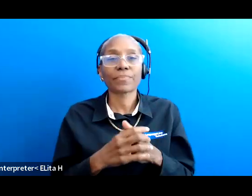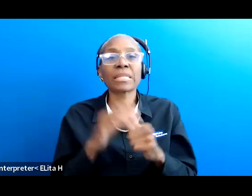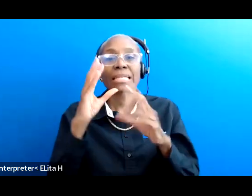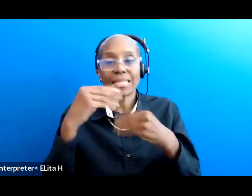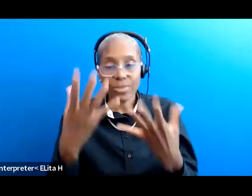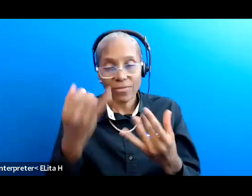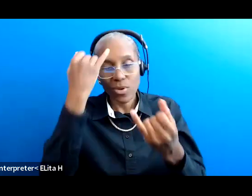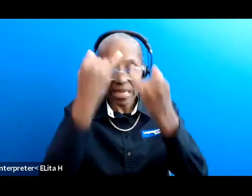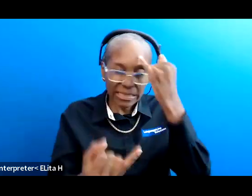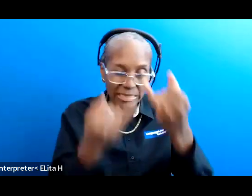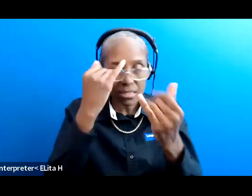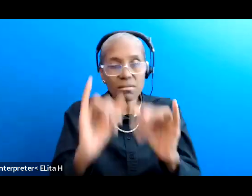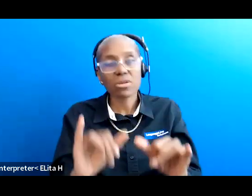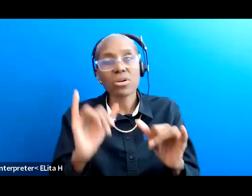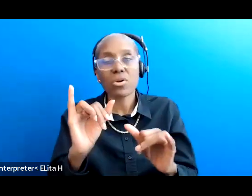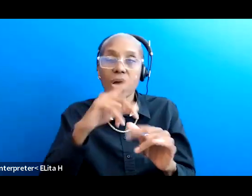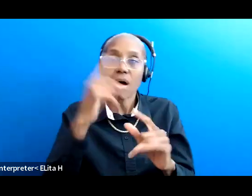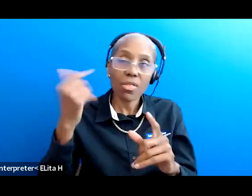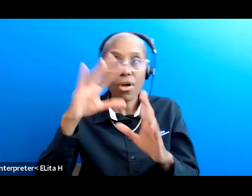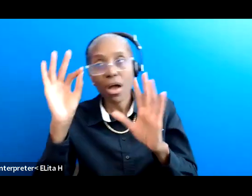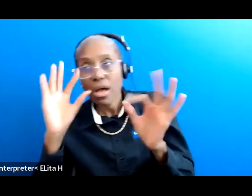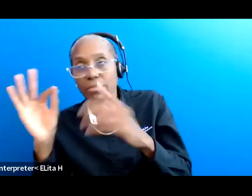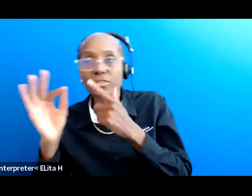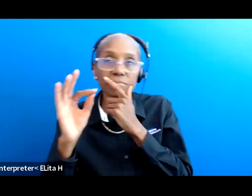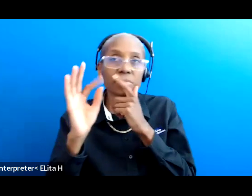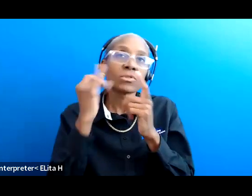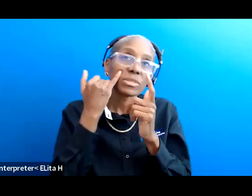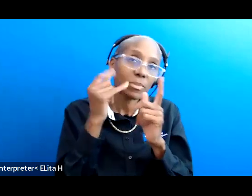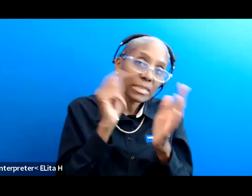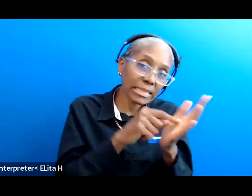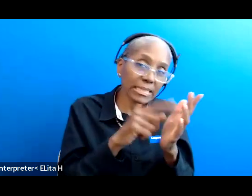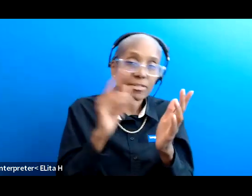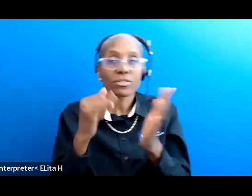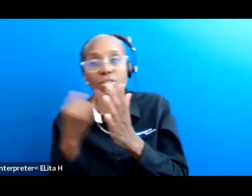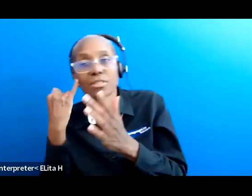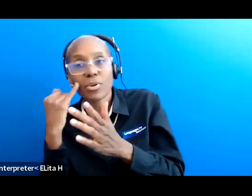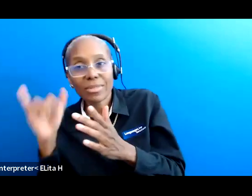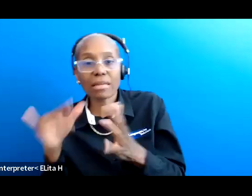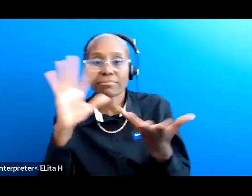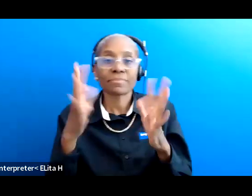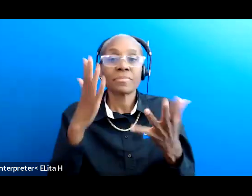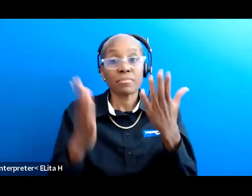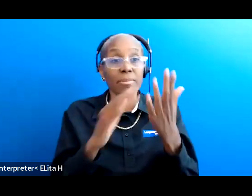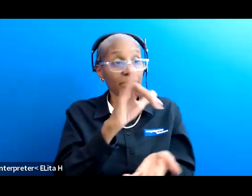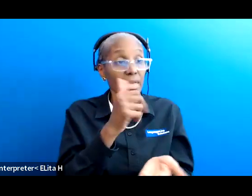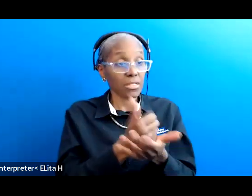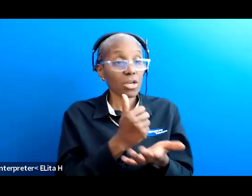you ideas about different options that you can say, what about this? What about this? And maybe that physician wil come back and say,